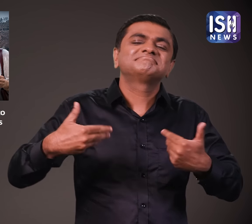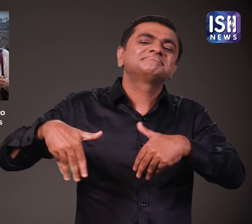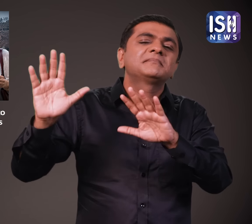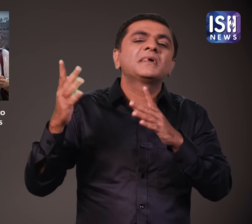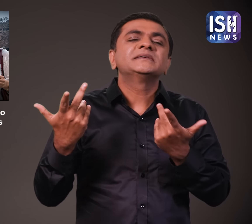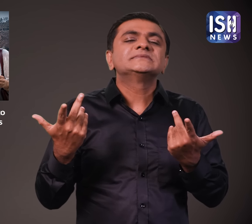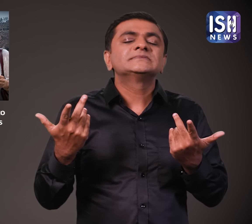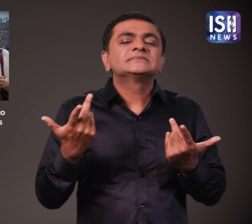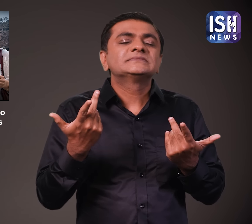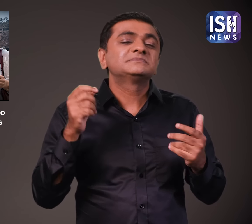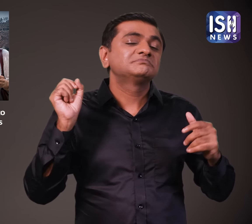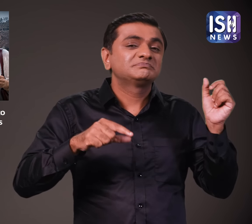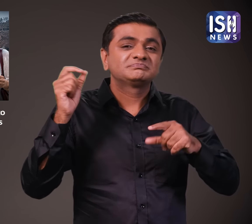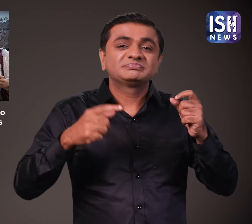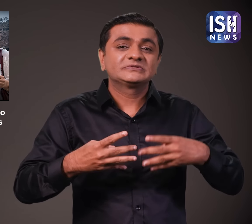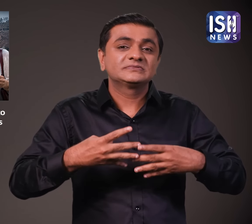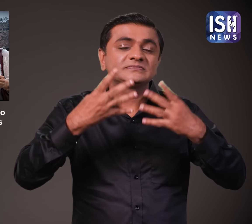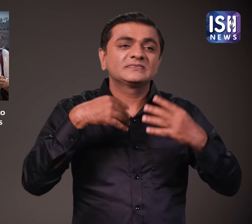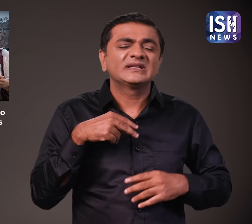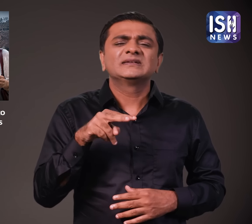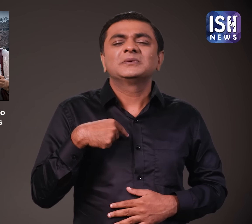which is why the family did not receive any compensation.